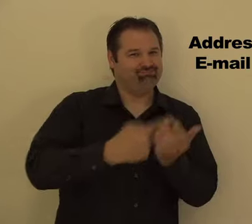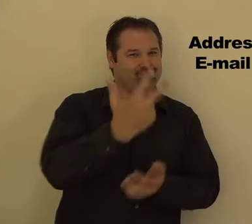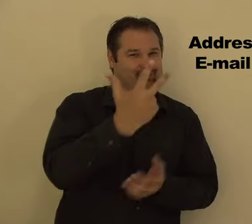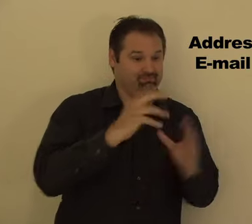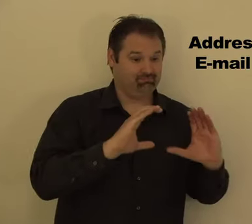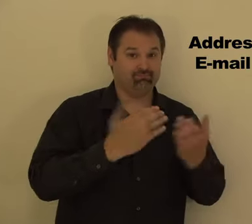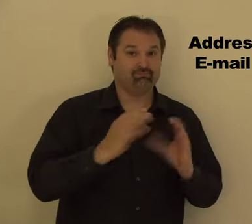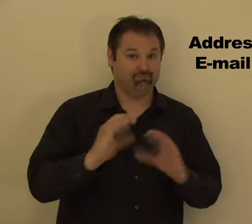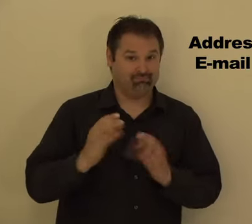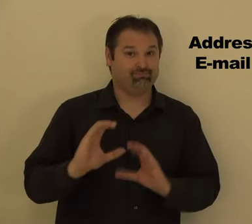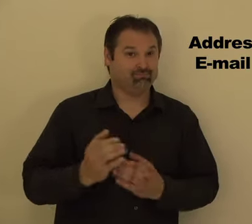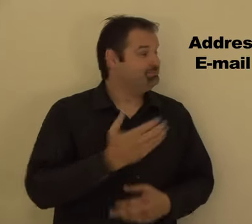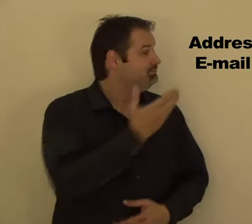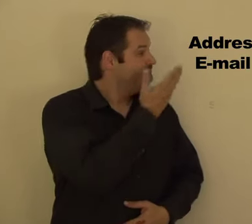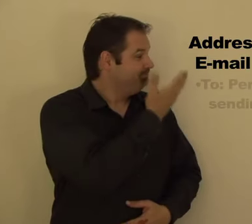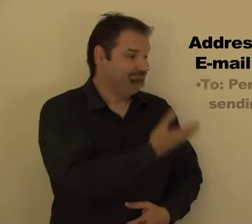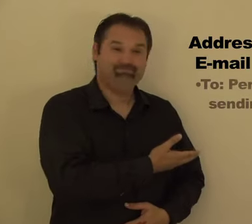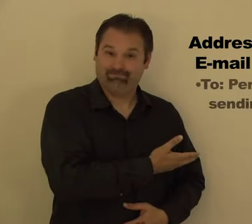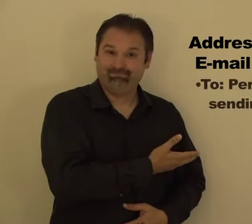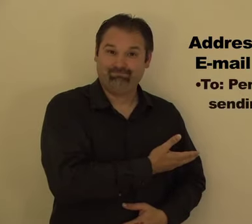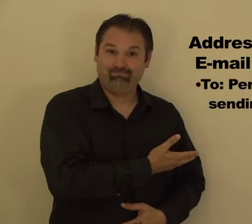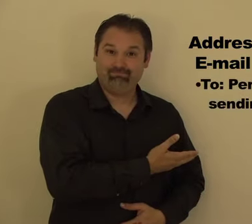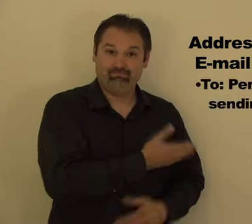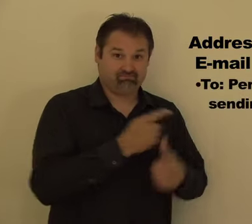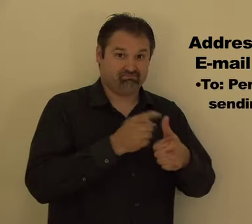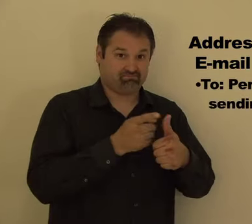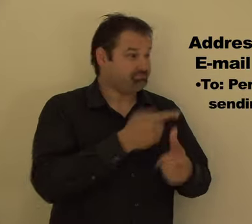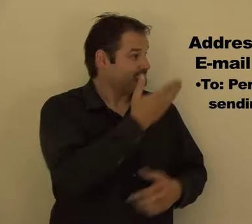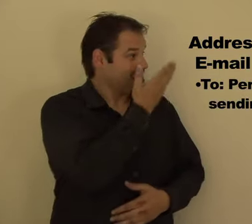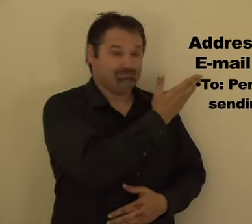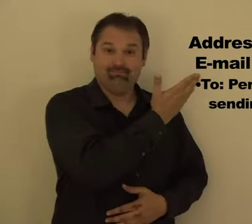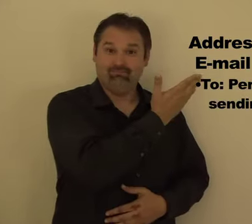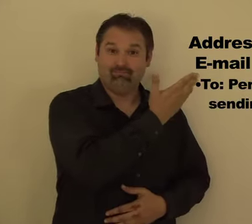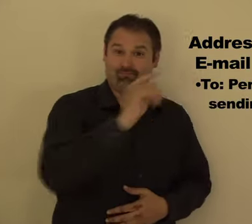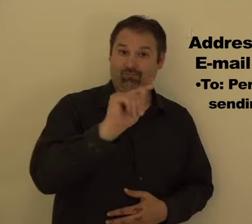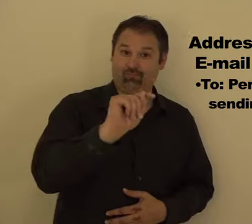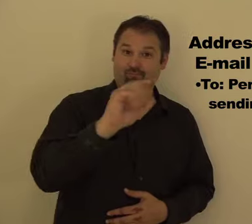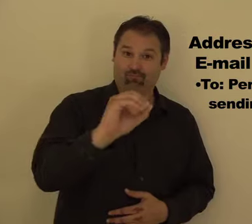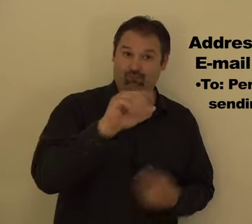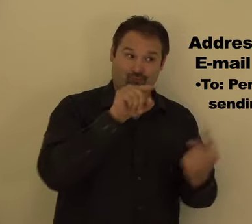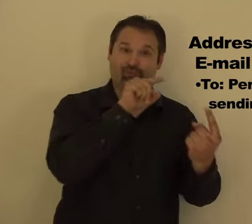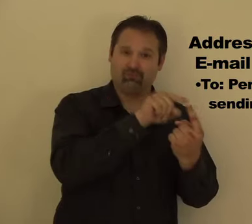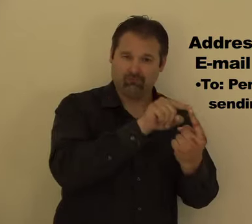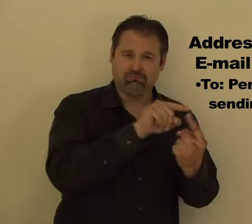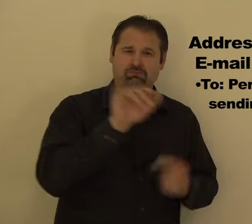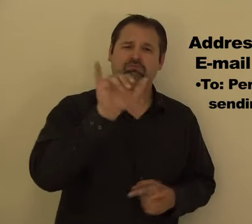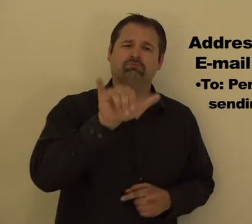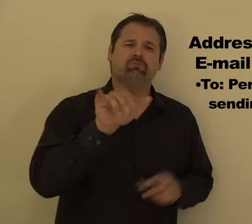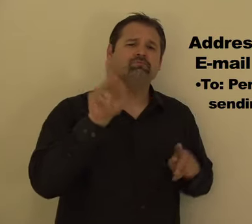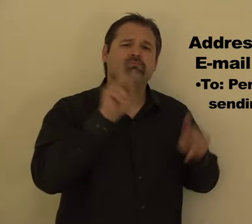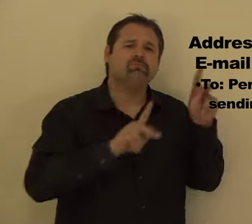This is where an email address goes to the person or persons you are sending the message